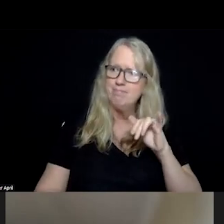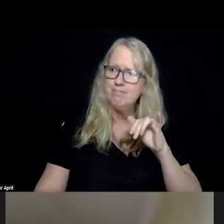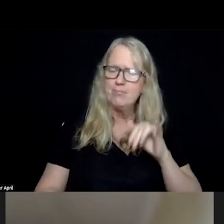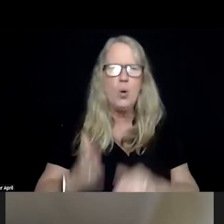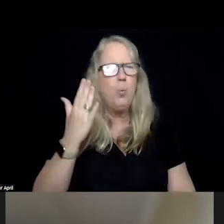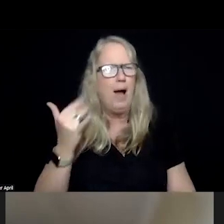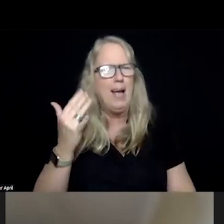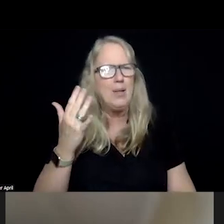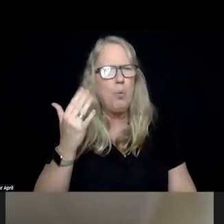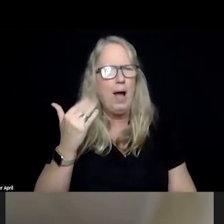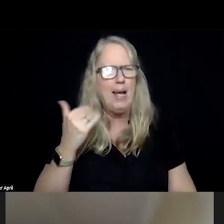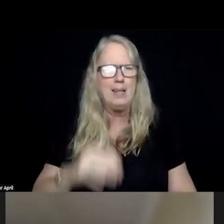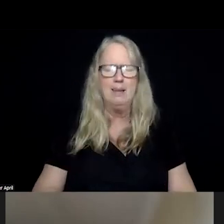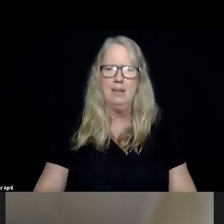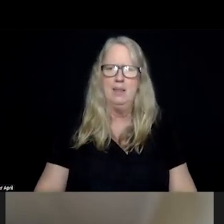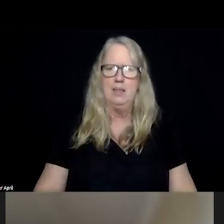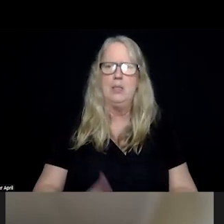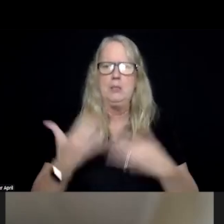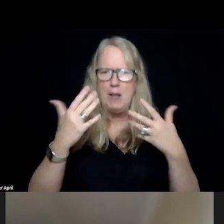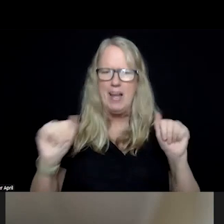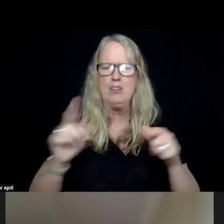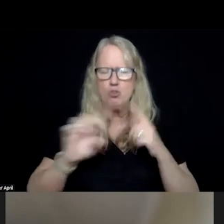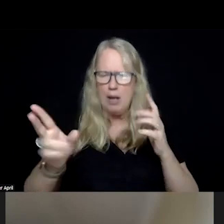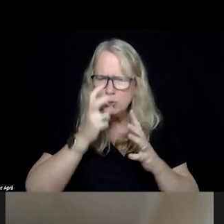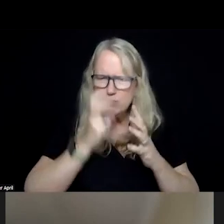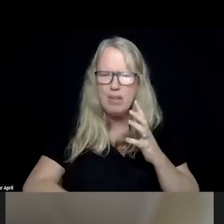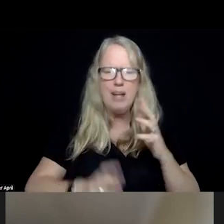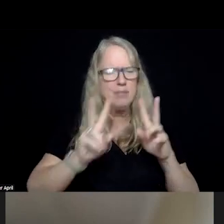THAT? I TRIED TO DIVE INTO THAT AS WELL AND LOOKING INTO SCHOOL